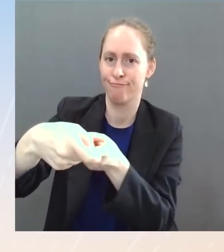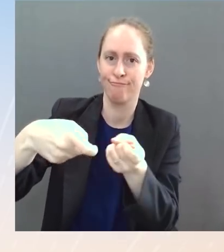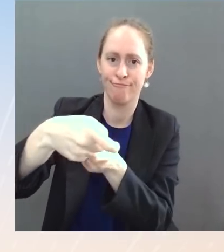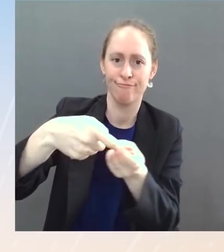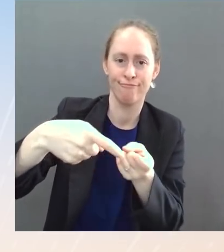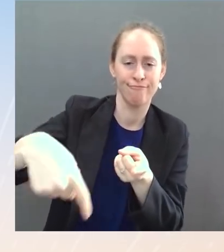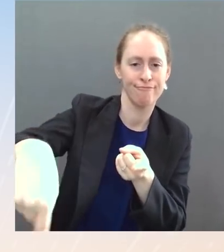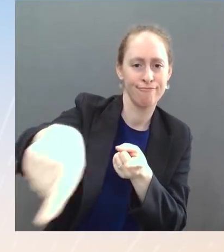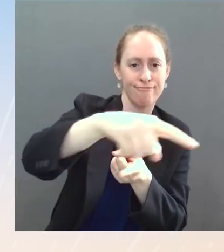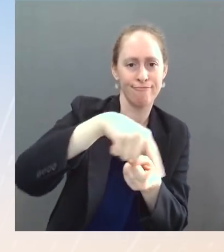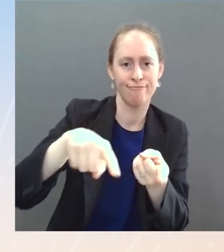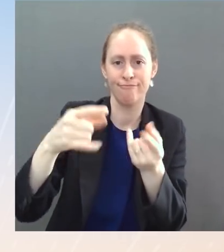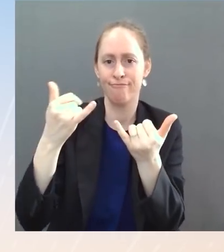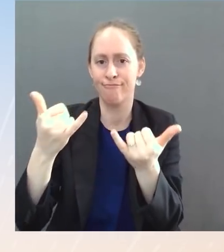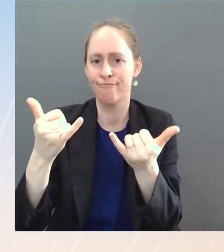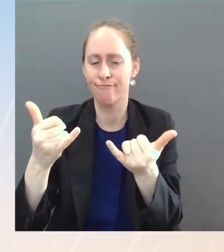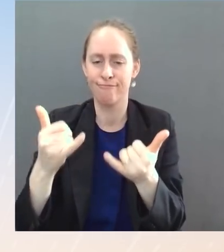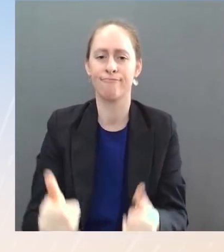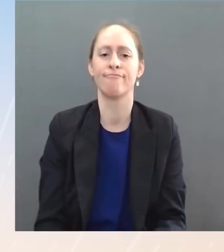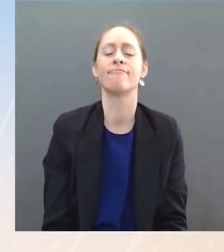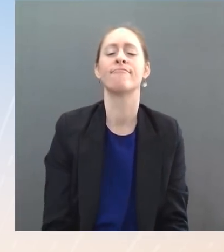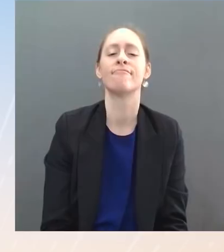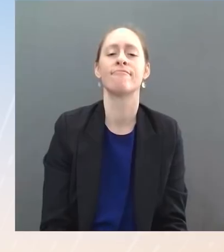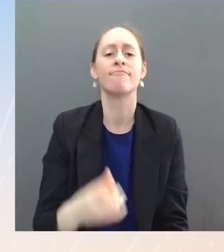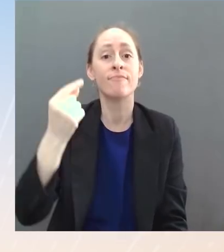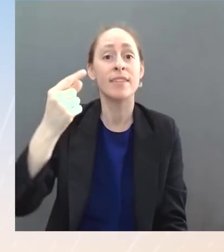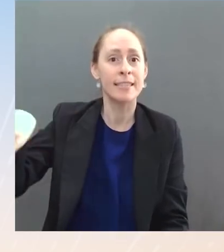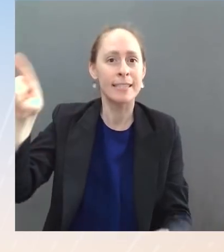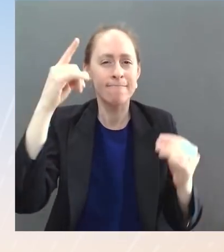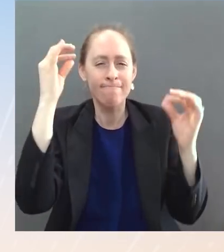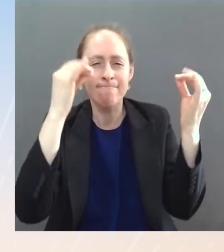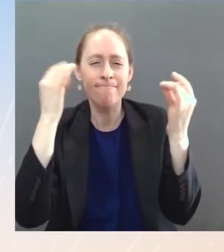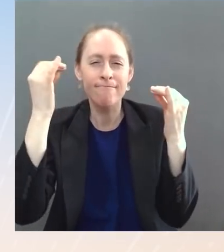to propagate a narrative of progress and mask or un- --